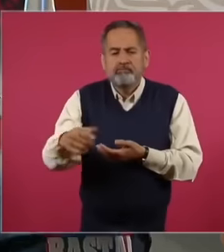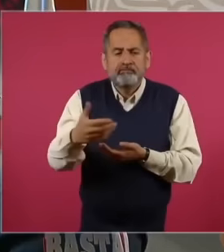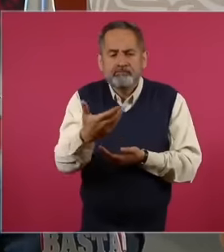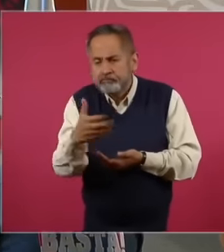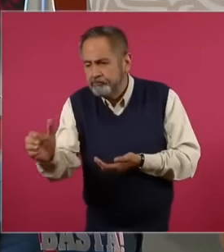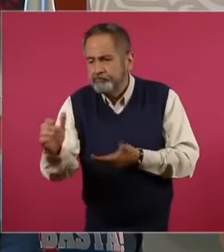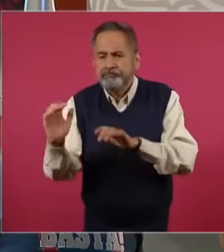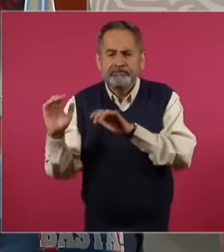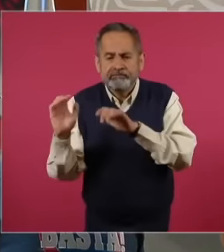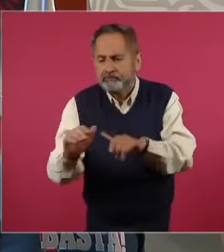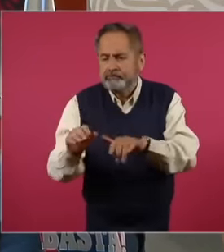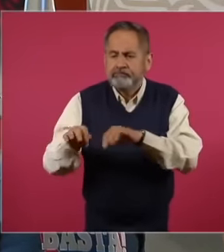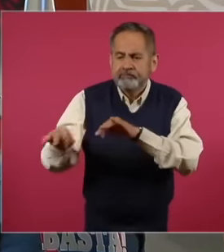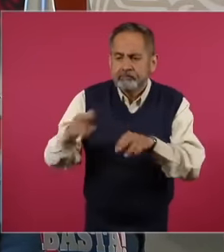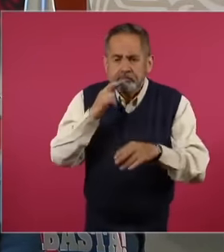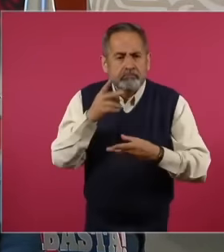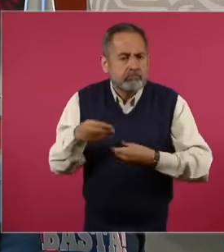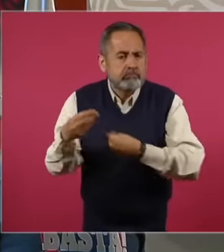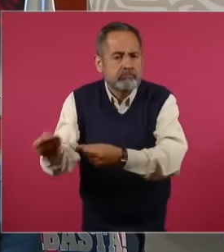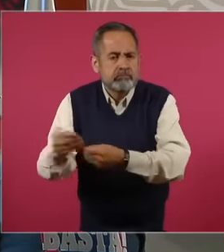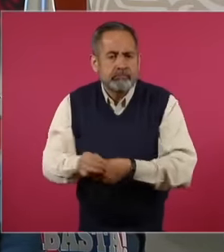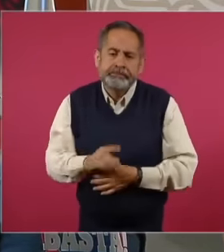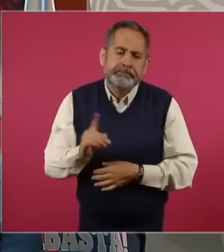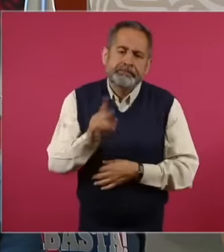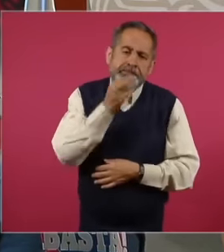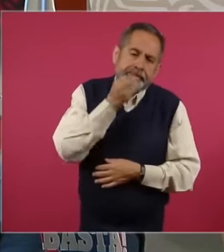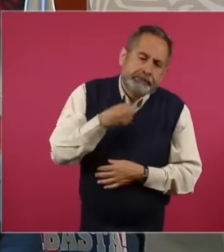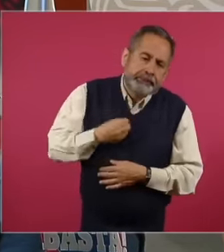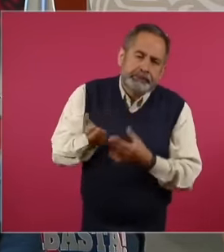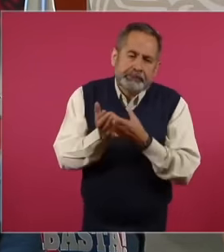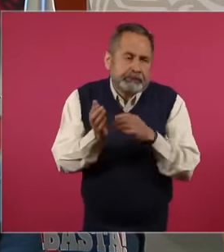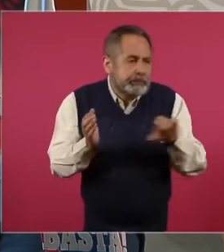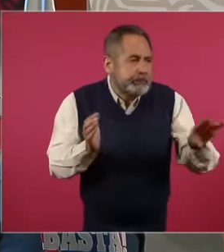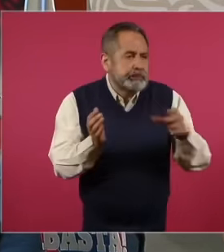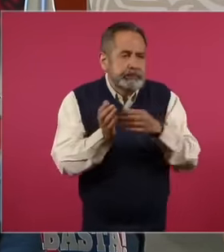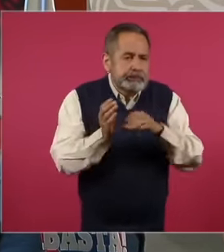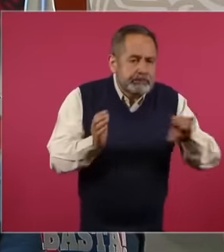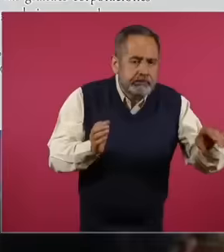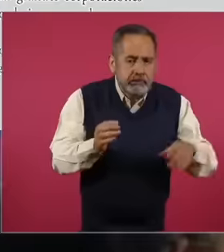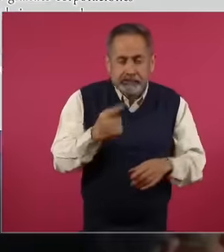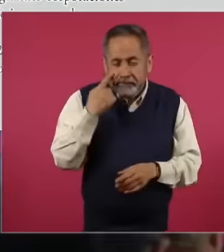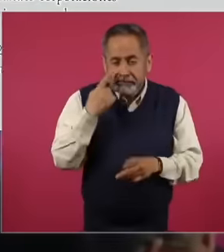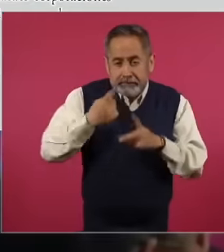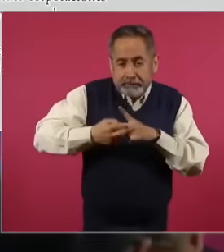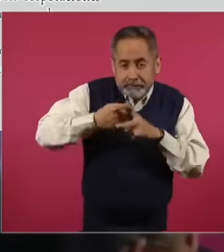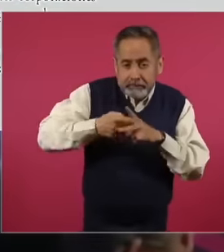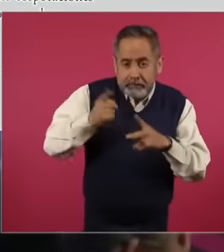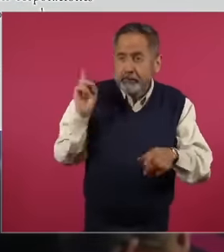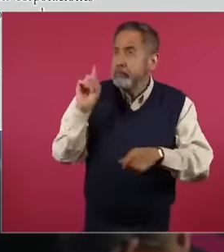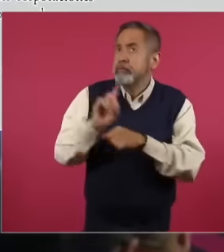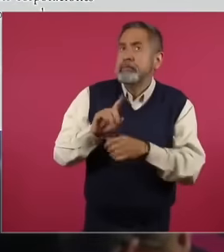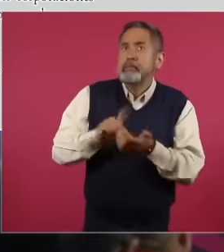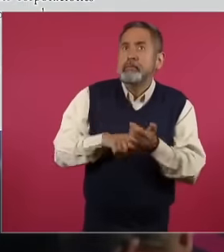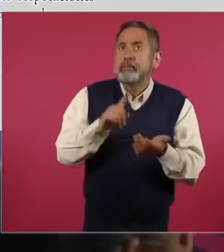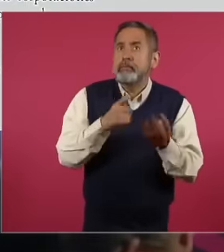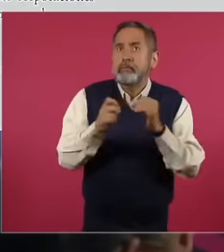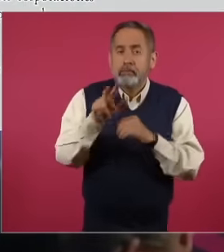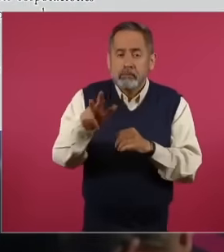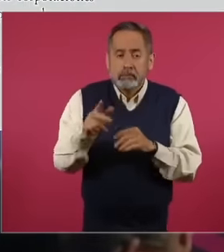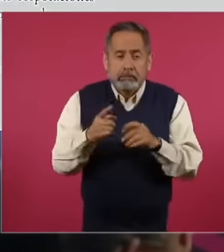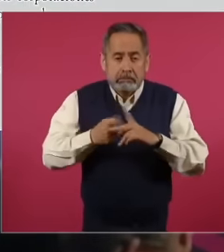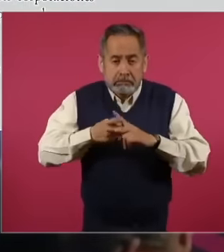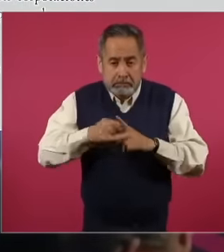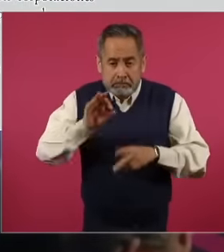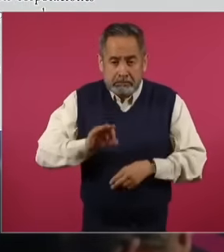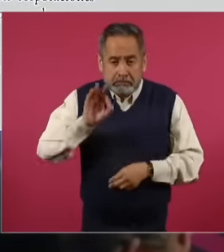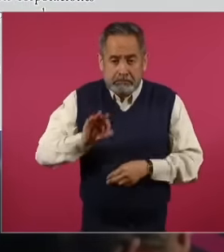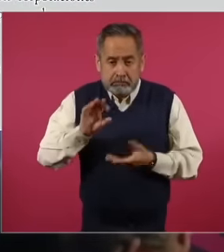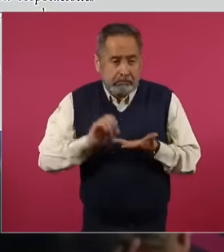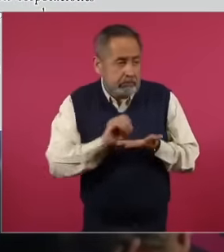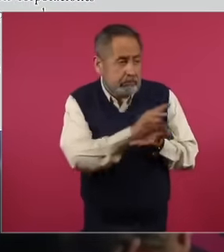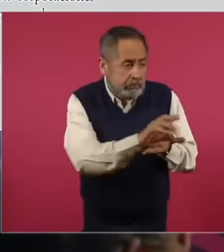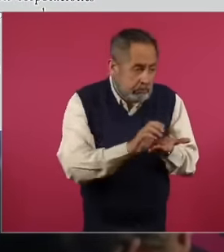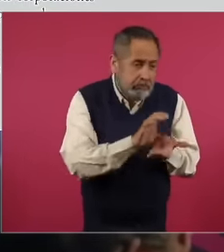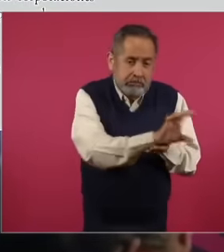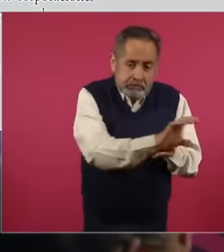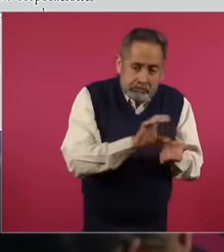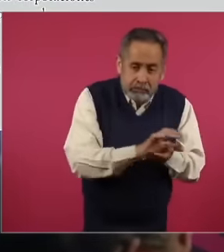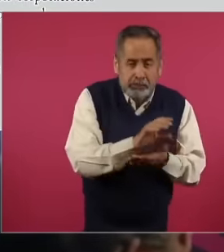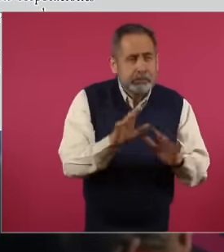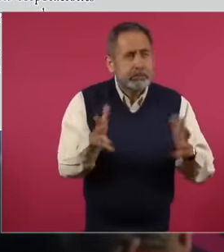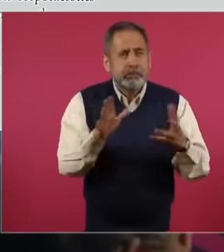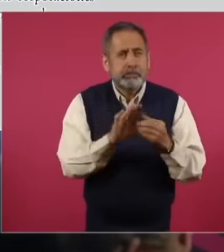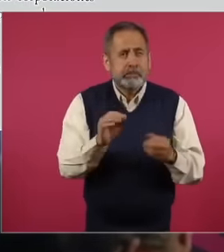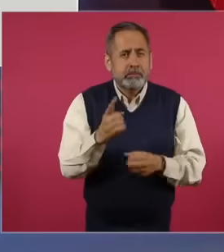the well-being of the people, interest has been paid because this is up to the 18 about a billion